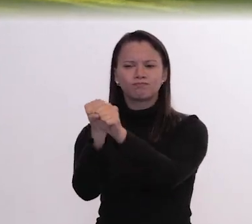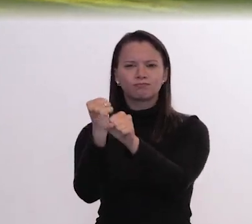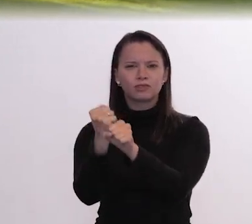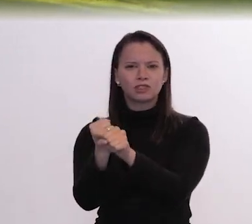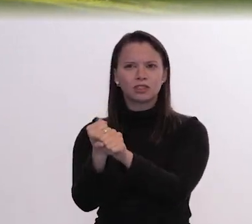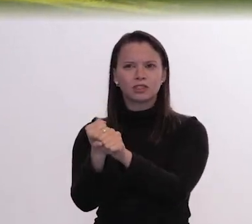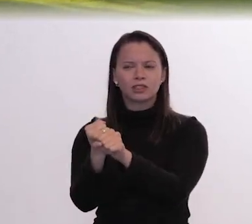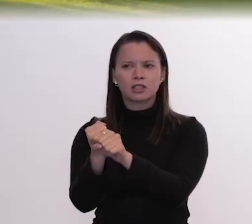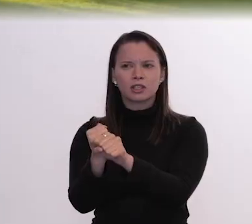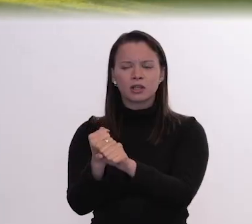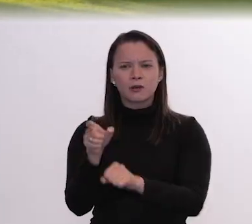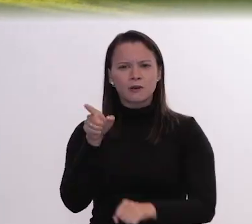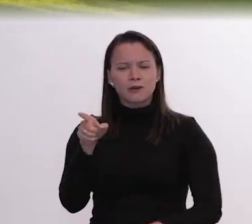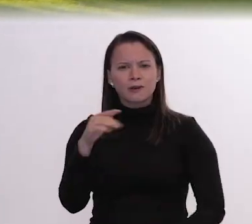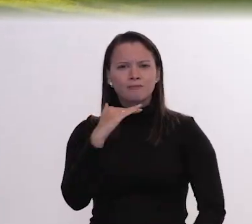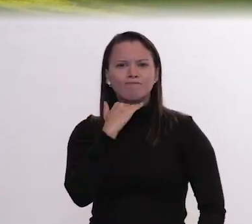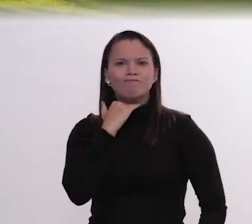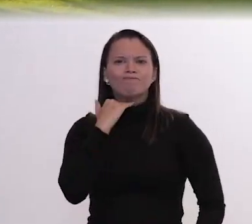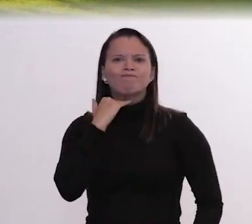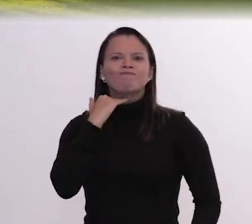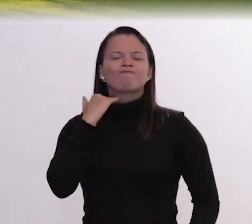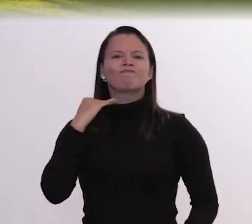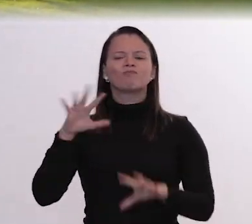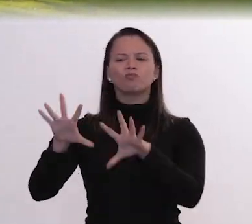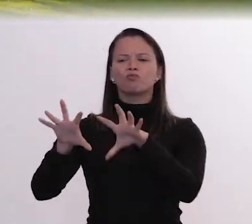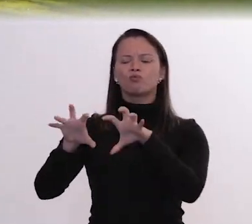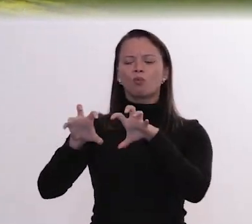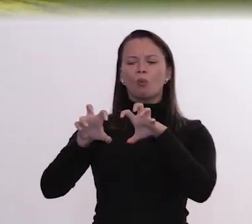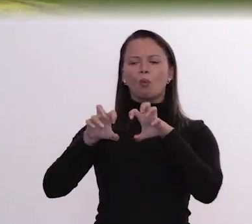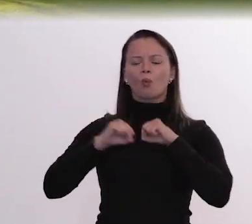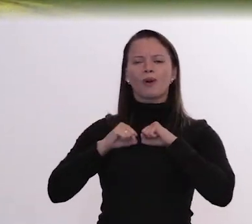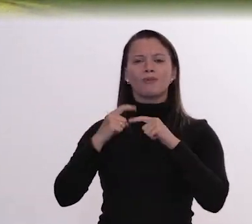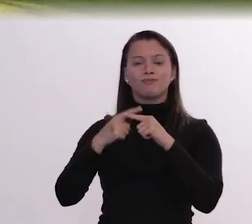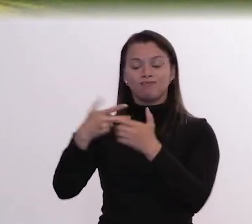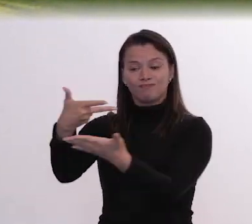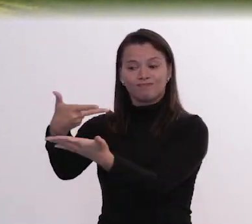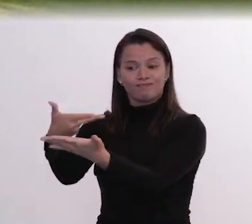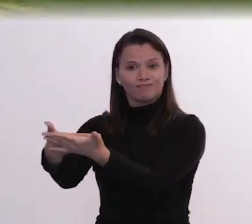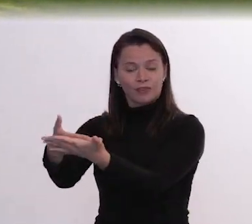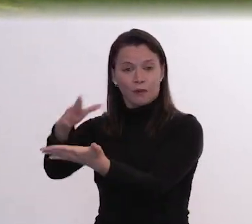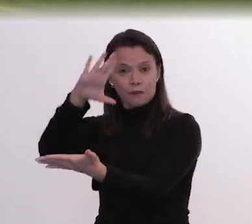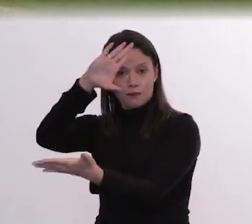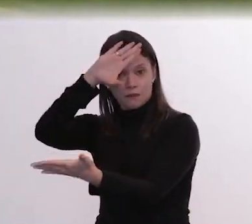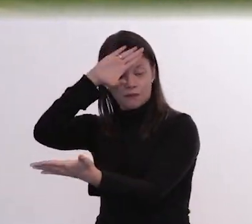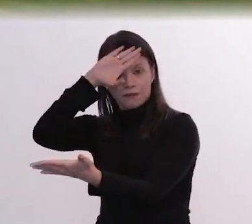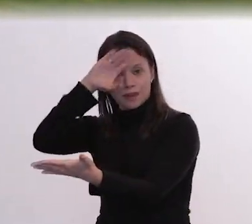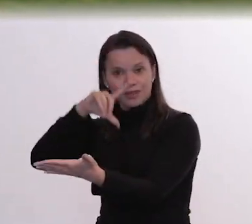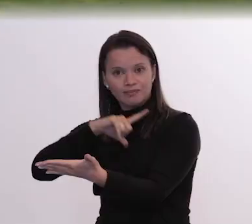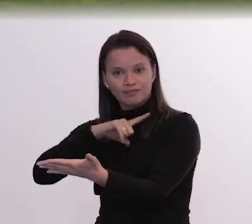while doing surgery on a patient with puerperal fever and died. He was so admired that